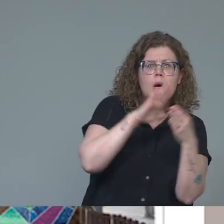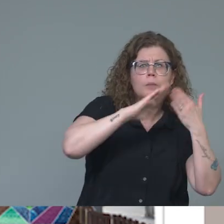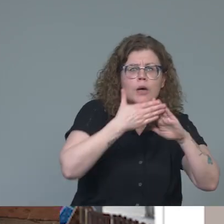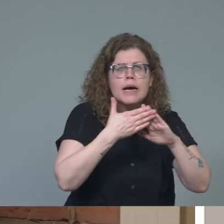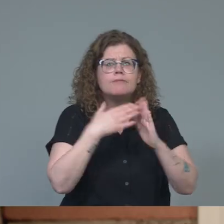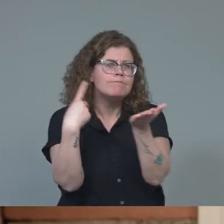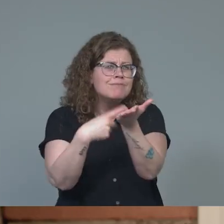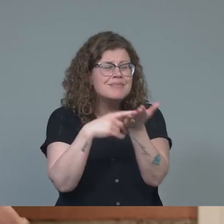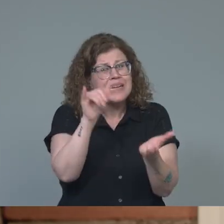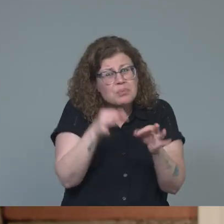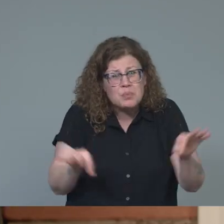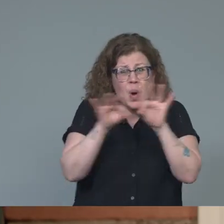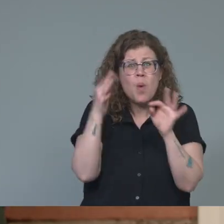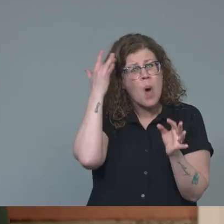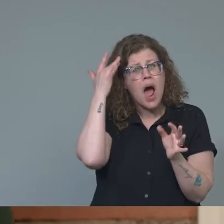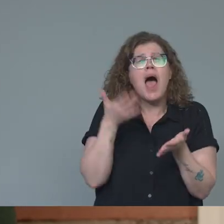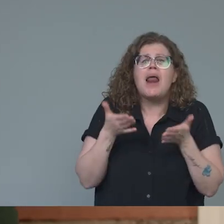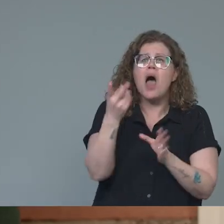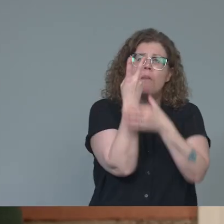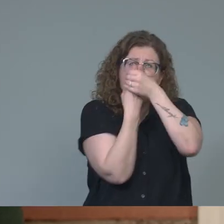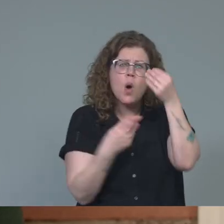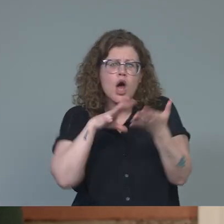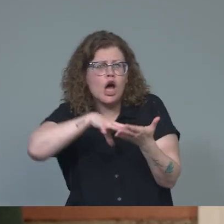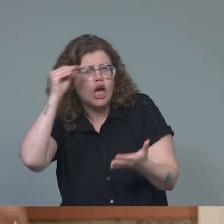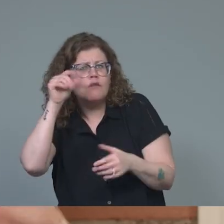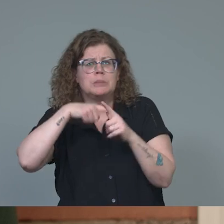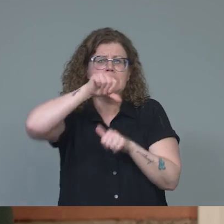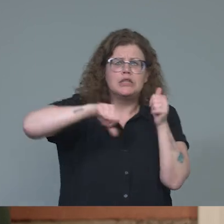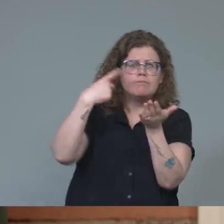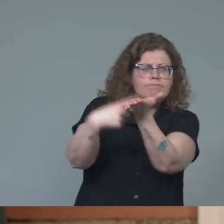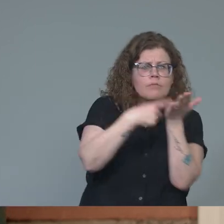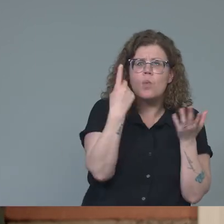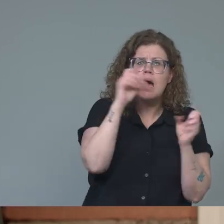itself. Investing back in our local artist community is just as important.